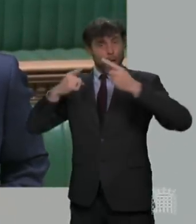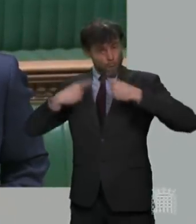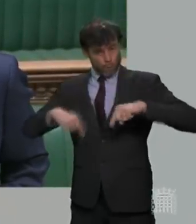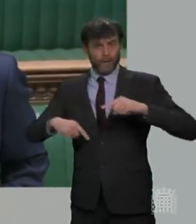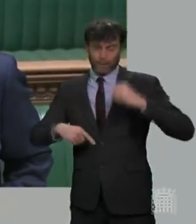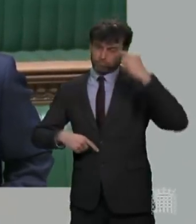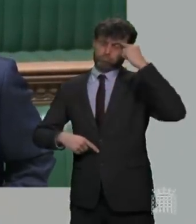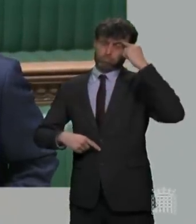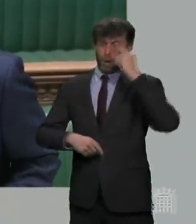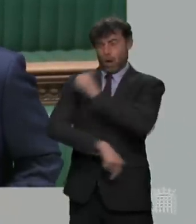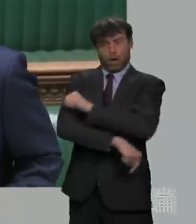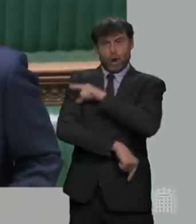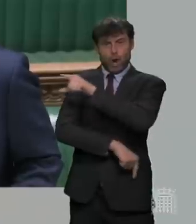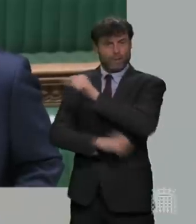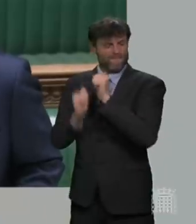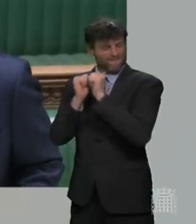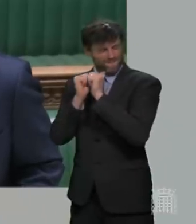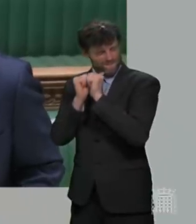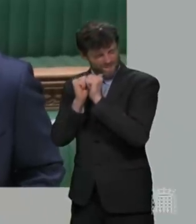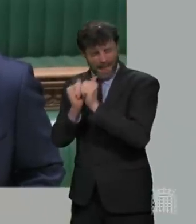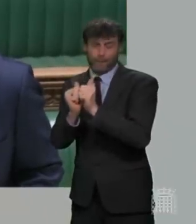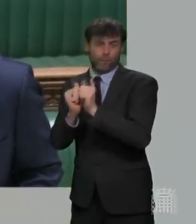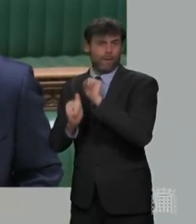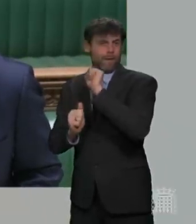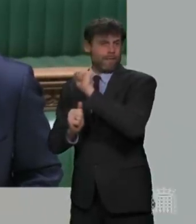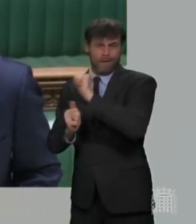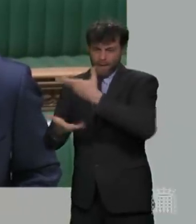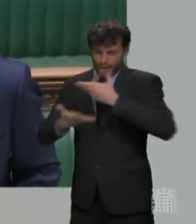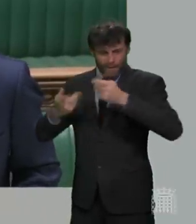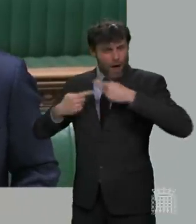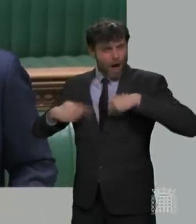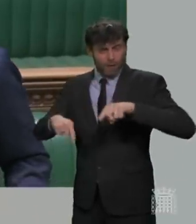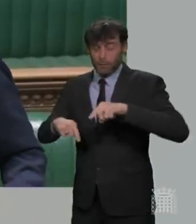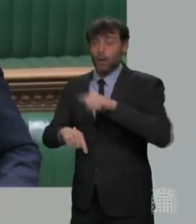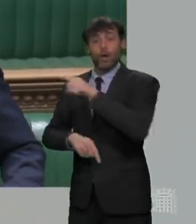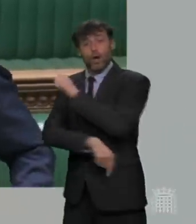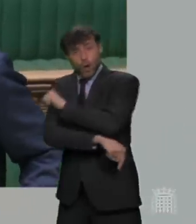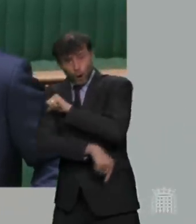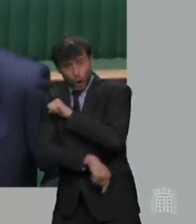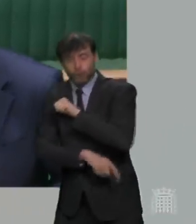our nurses and, indeed, all our healthcare workers and social care workers. One of the things that